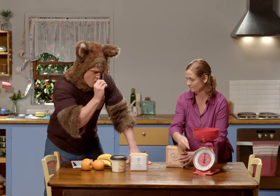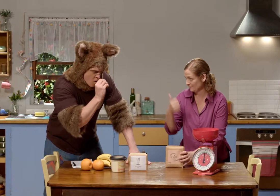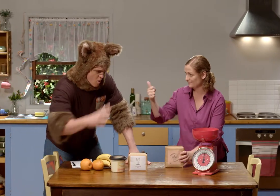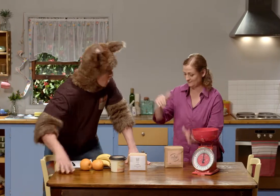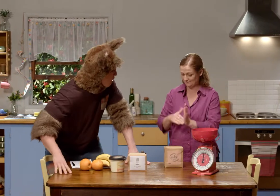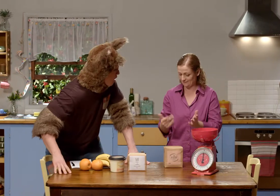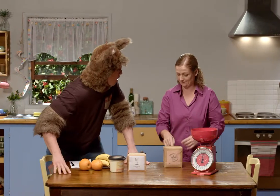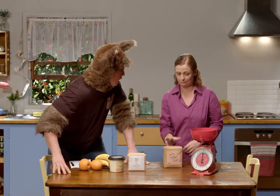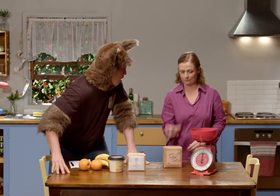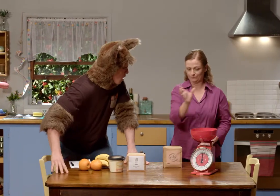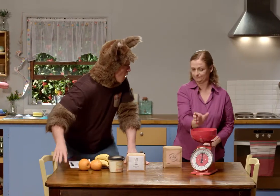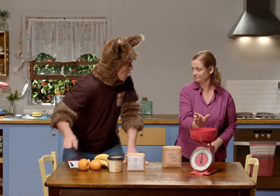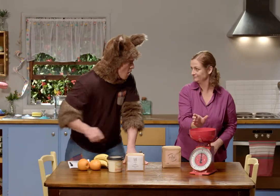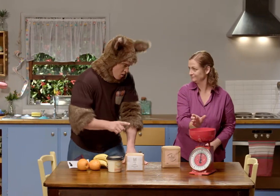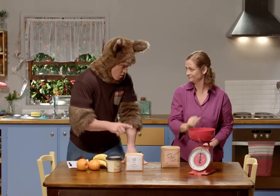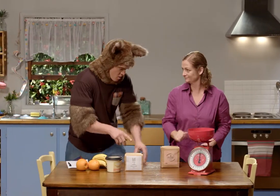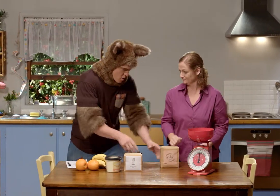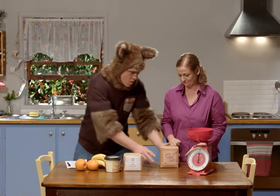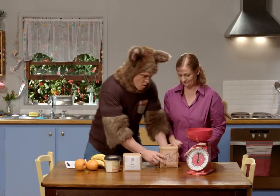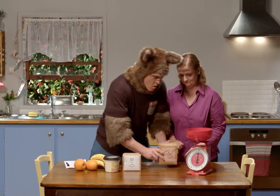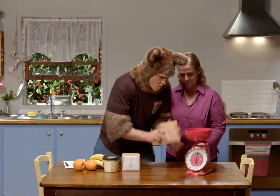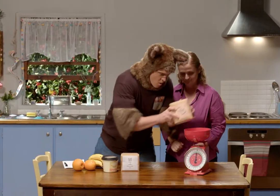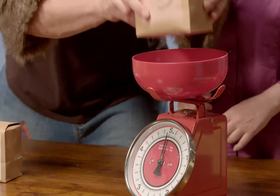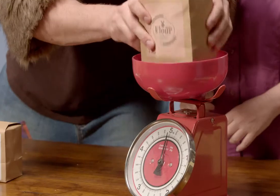Zero. Good, now put the flour in the bowl.